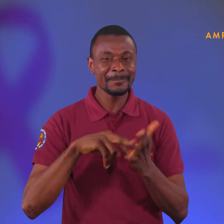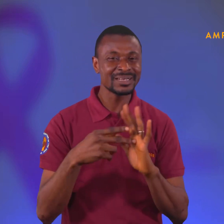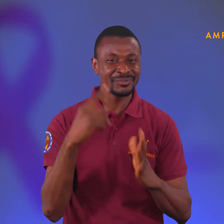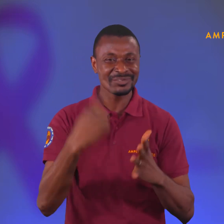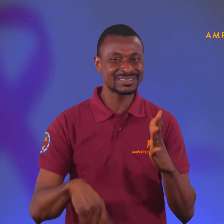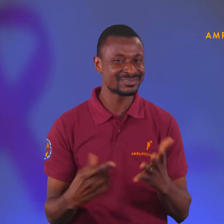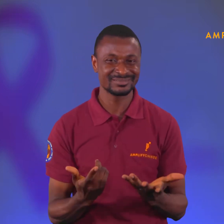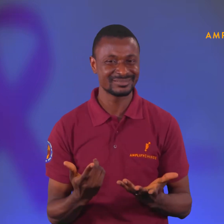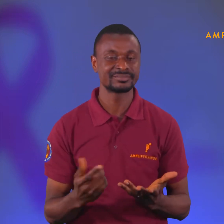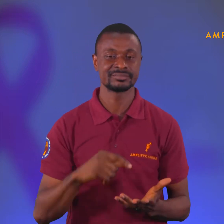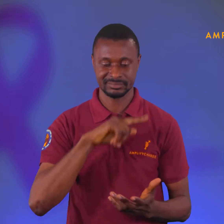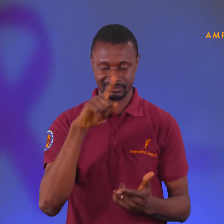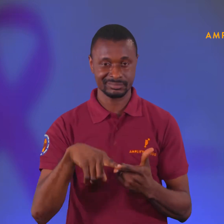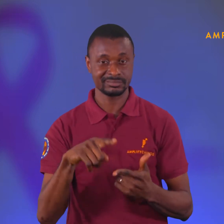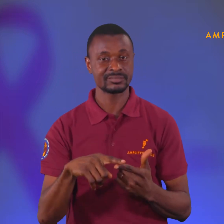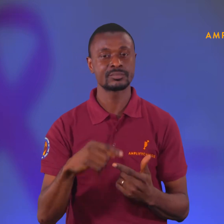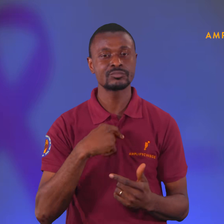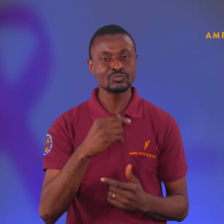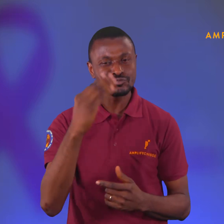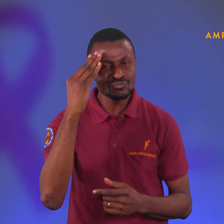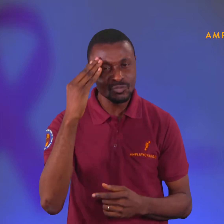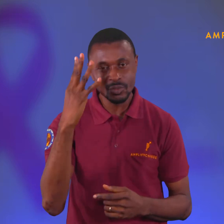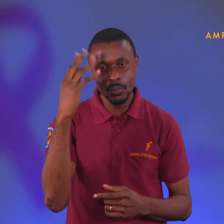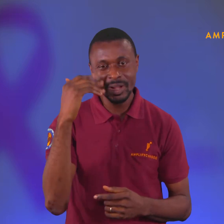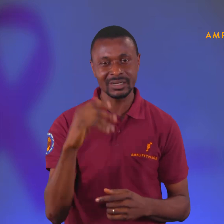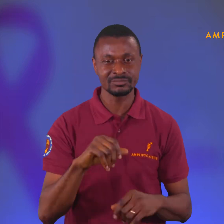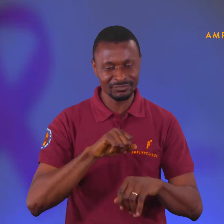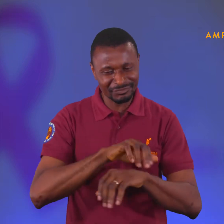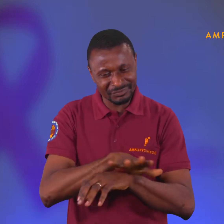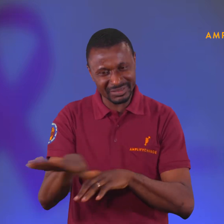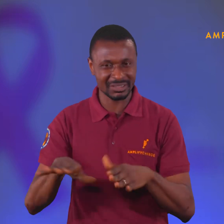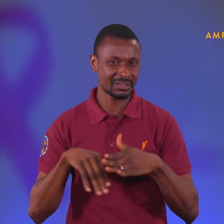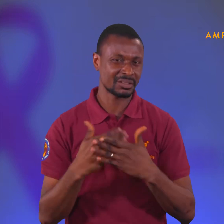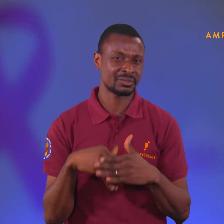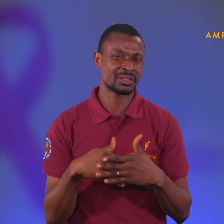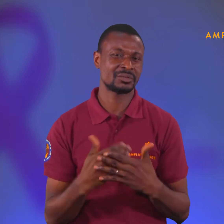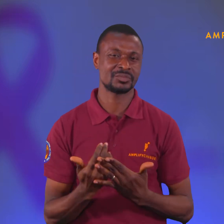What does it mean and how is it spread?